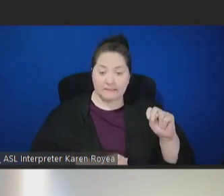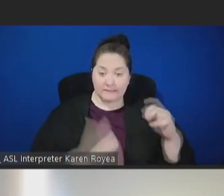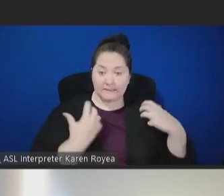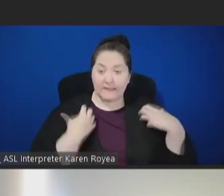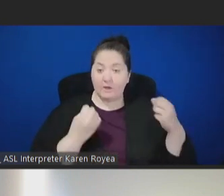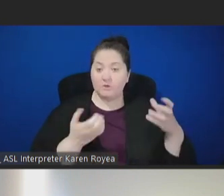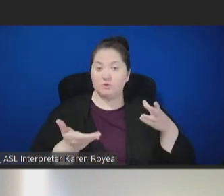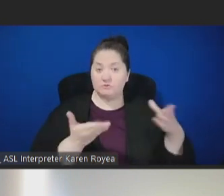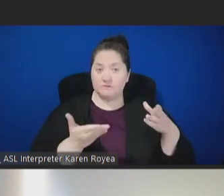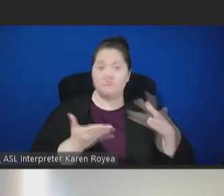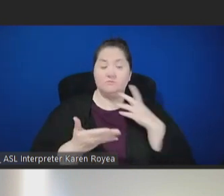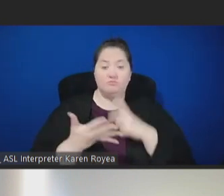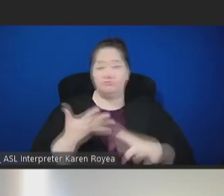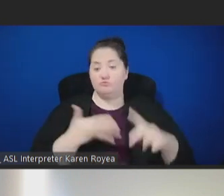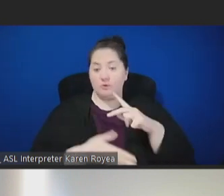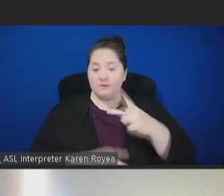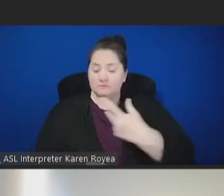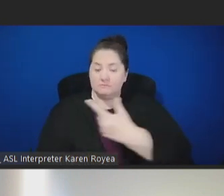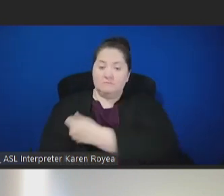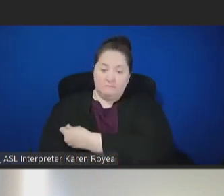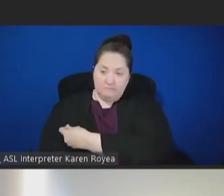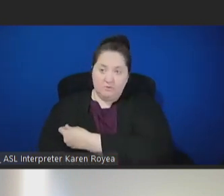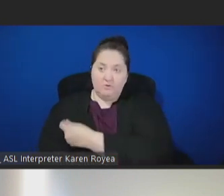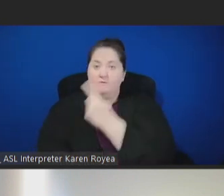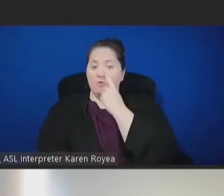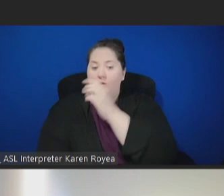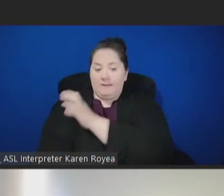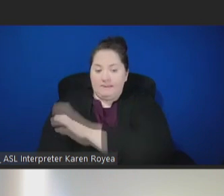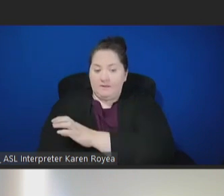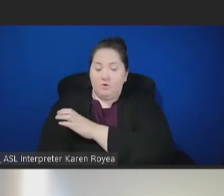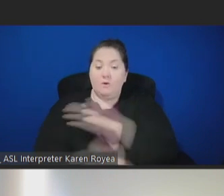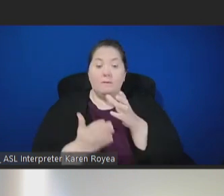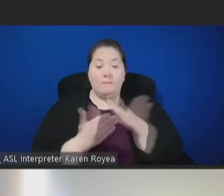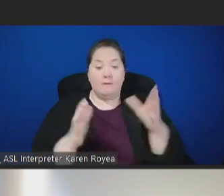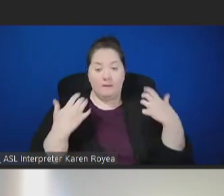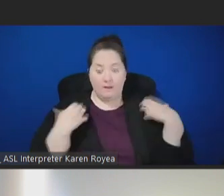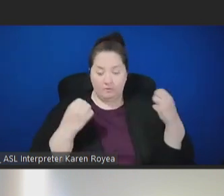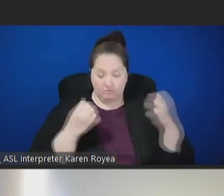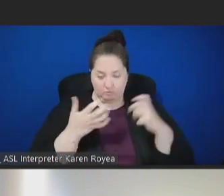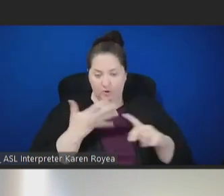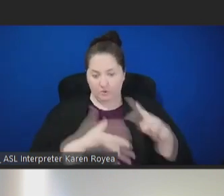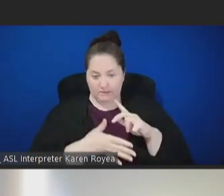a vaccination as a clinical and public health priority and continues to promote